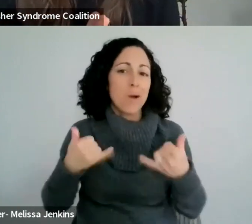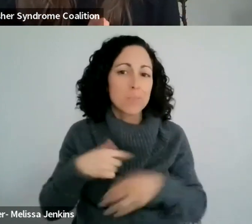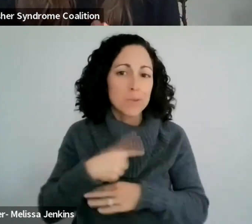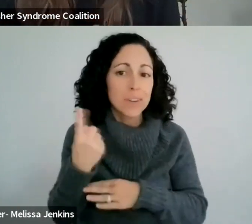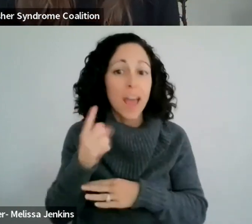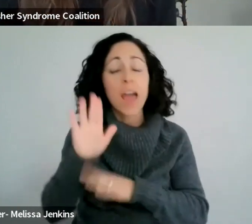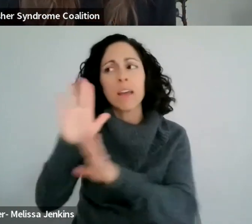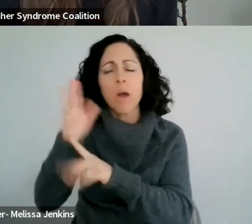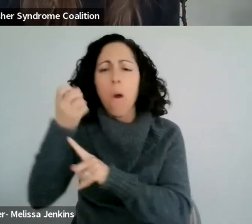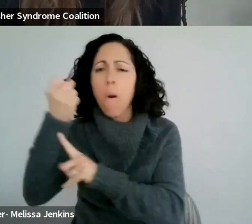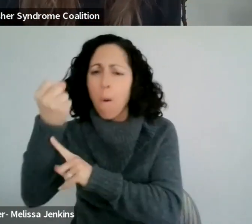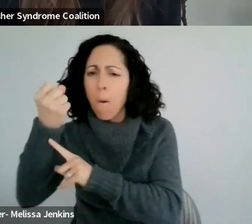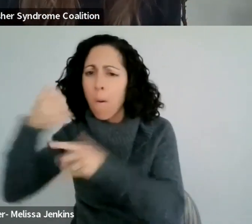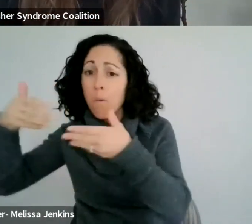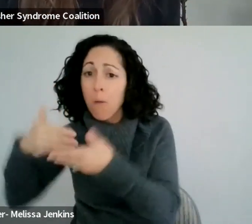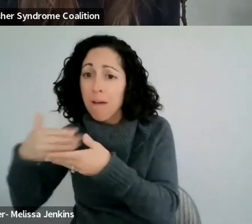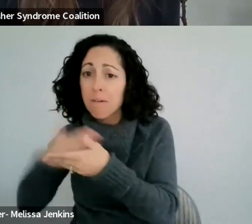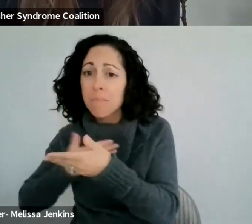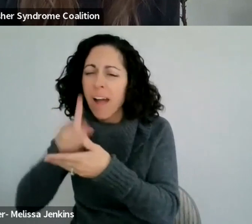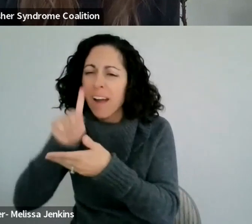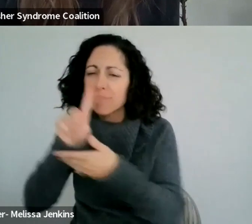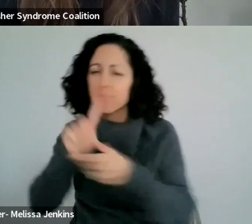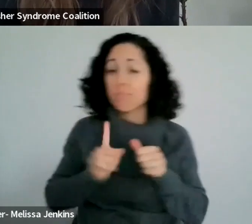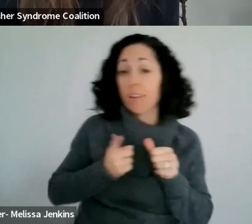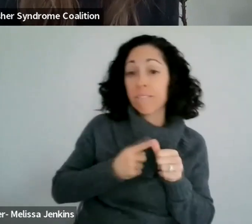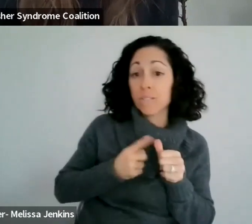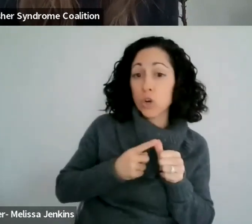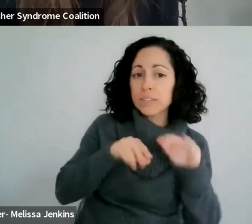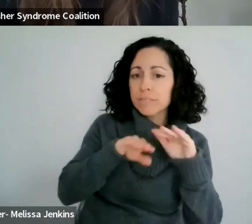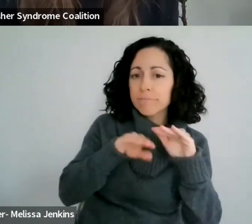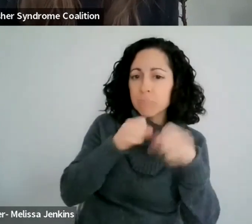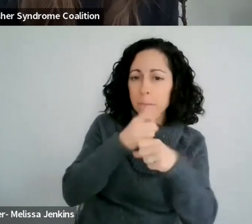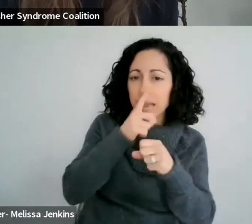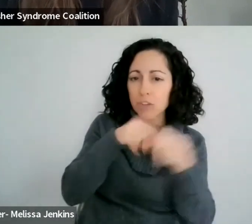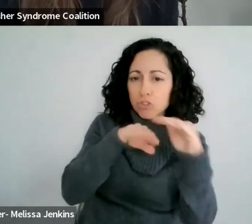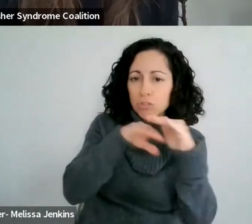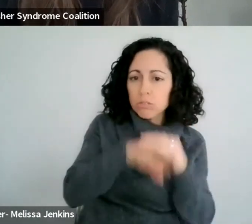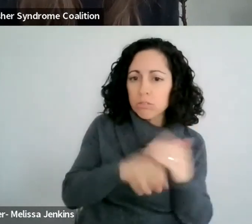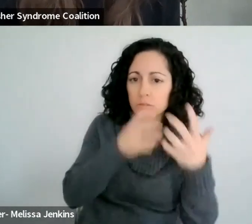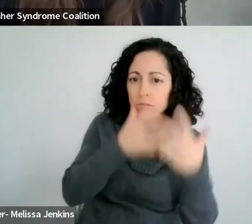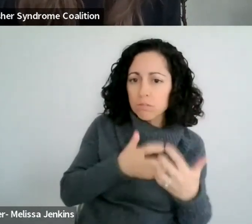I do want to go over the accessibility features to make sure everyone has full access.